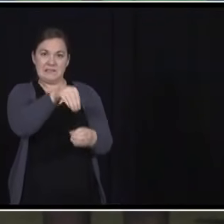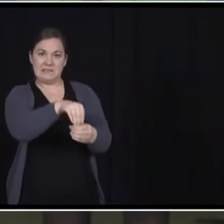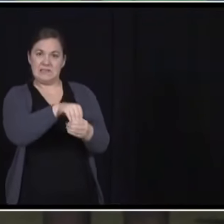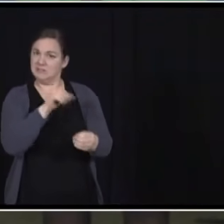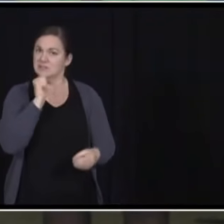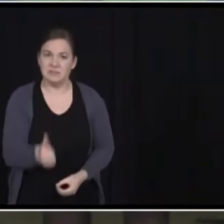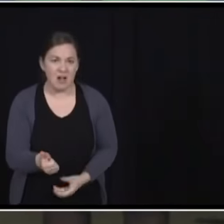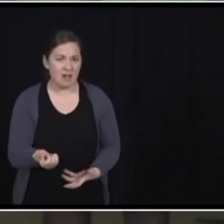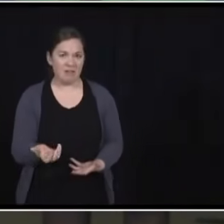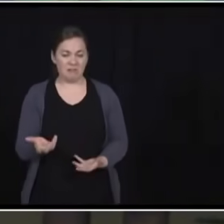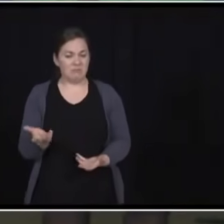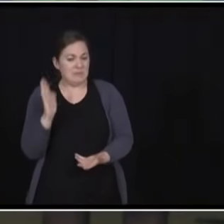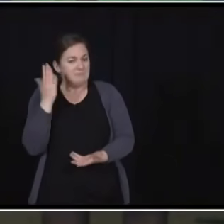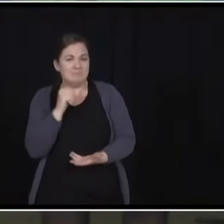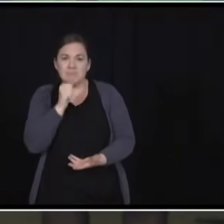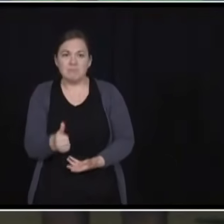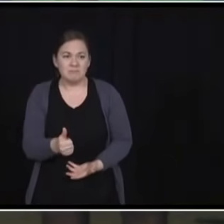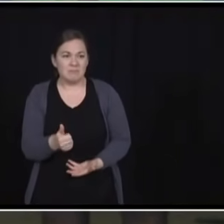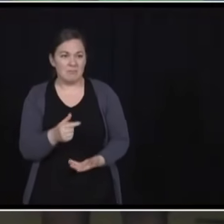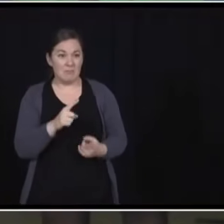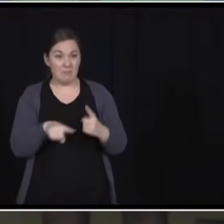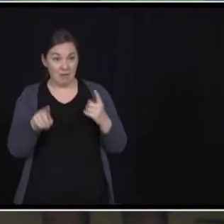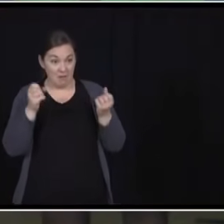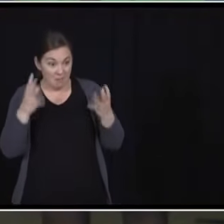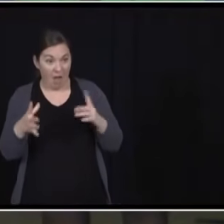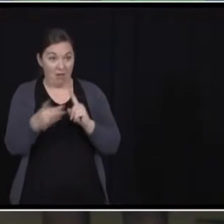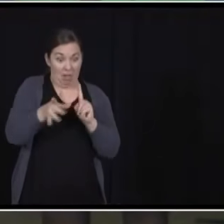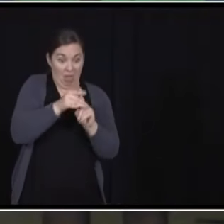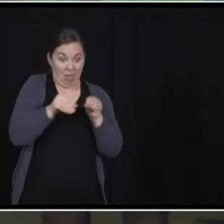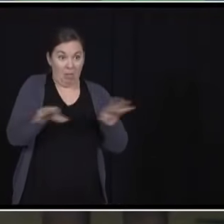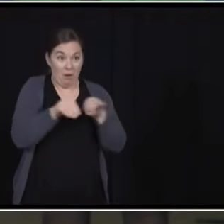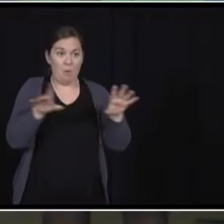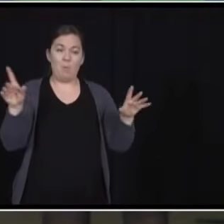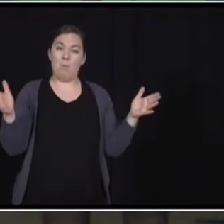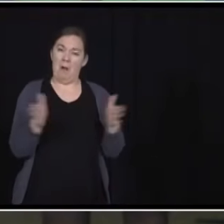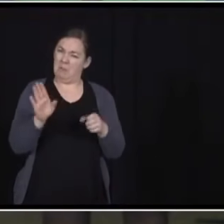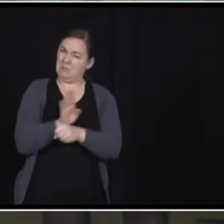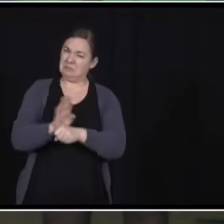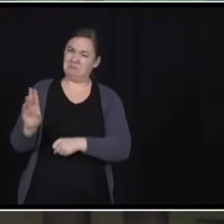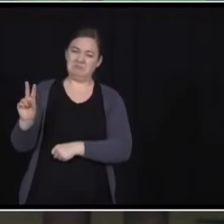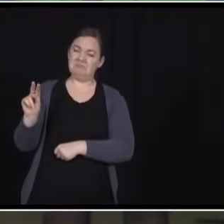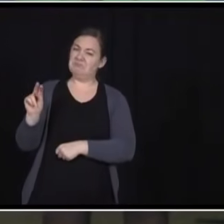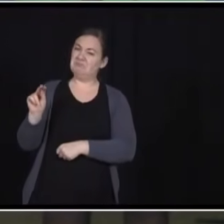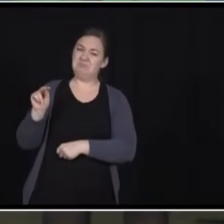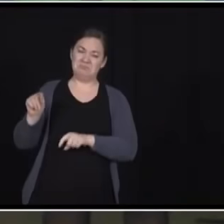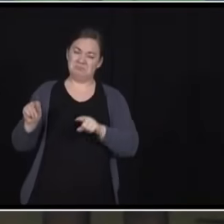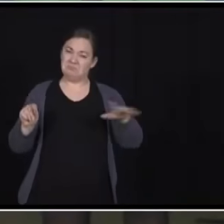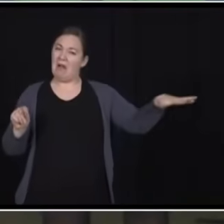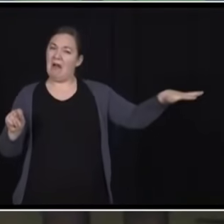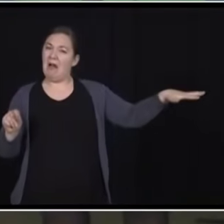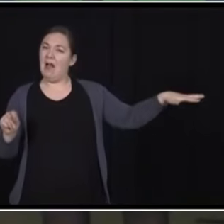Look at some of the data on the weekly summary last week and it doesn't point to, I don't think so,